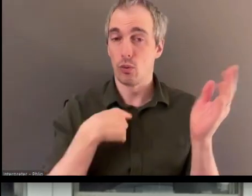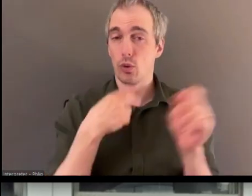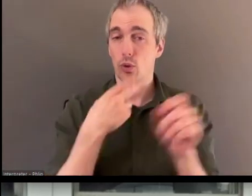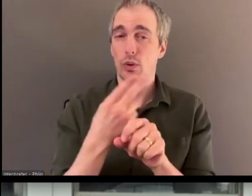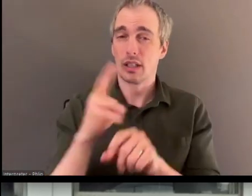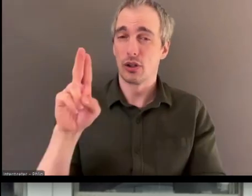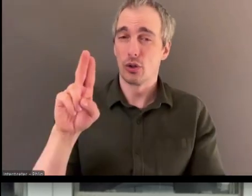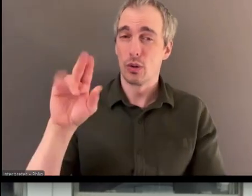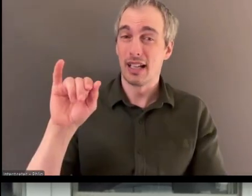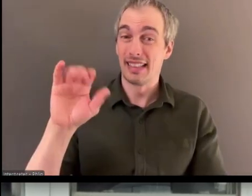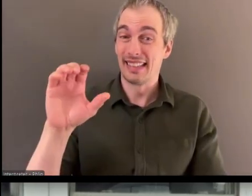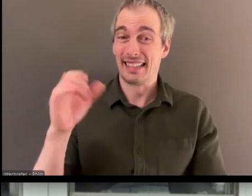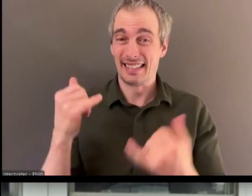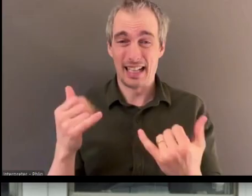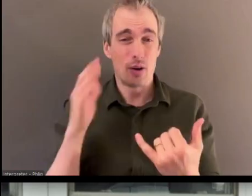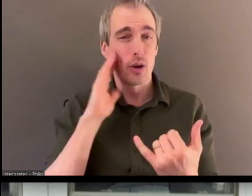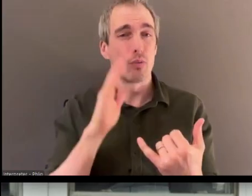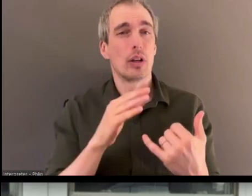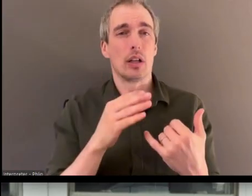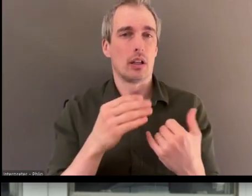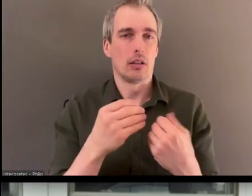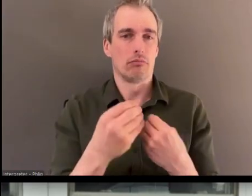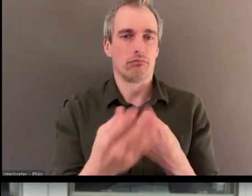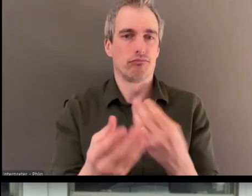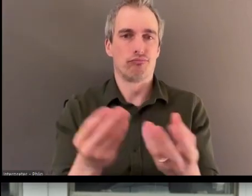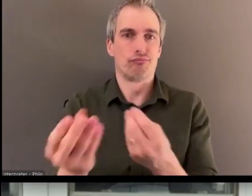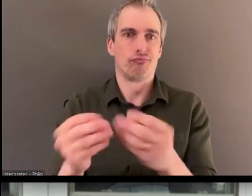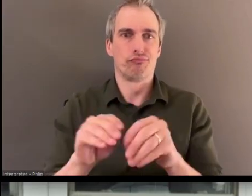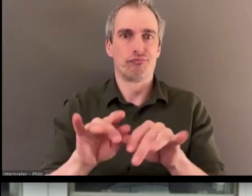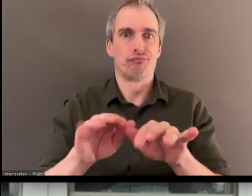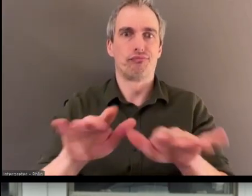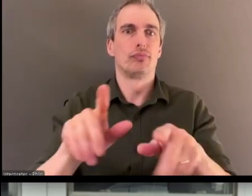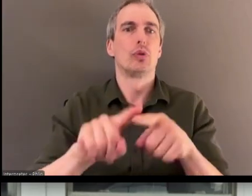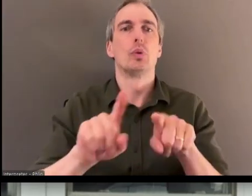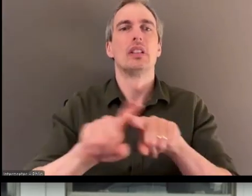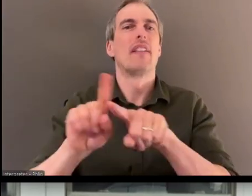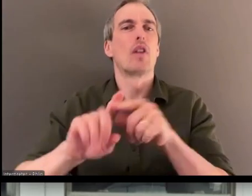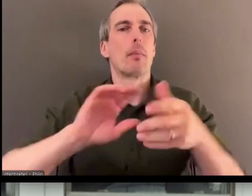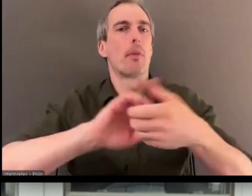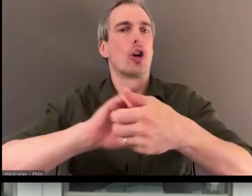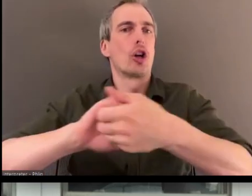And then we'll roll it out to the public. This is hopefully going to be a super quick pass.